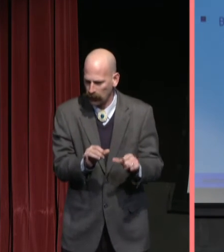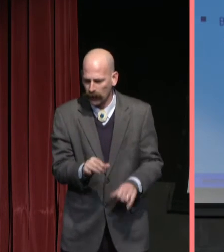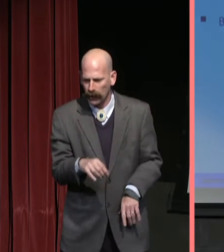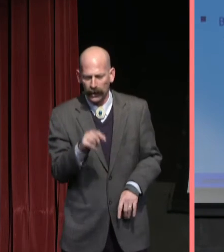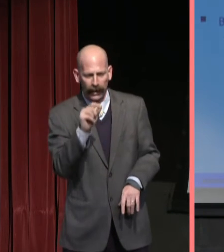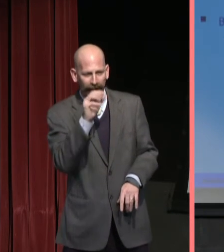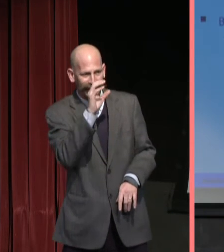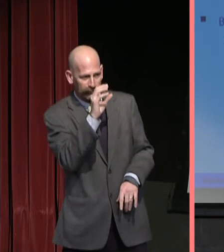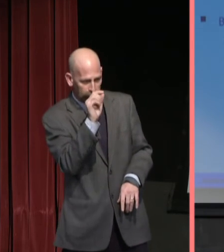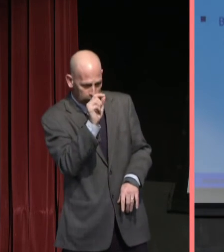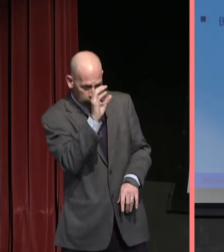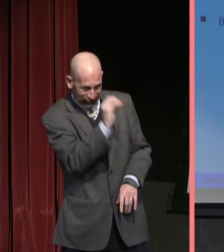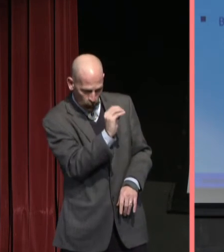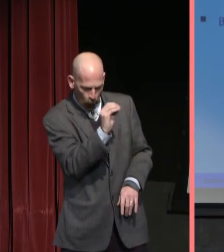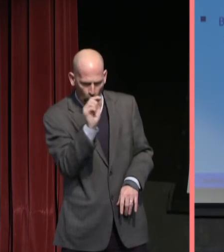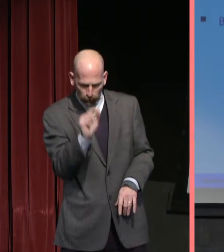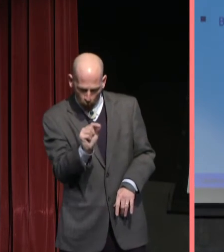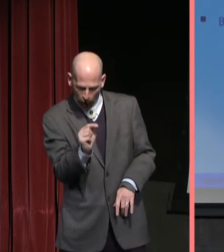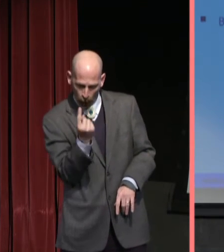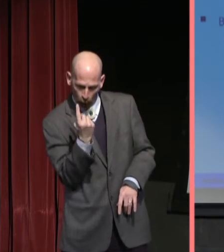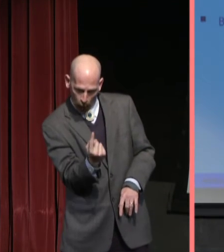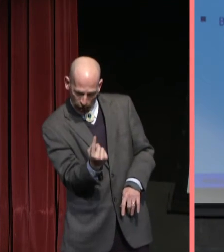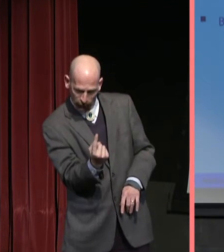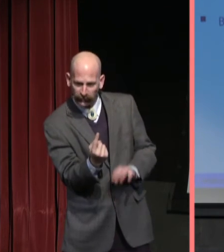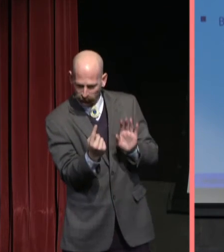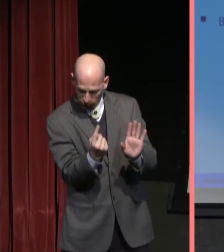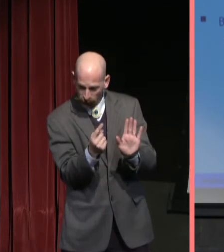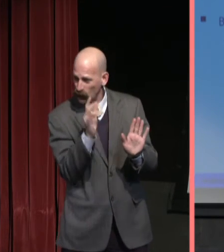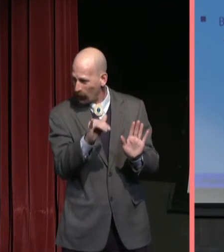to do that is about .03% precision.